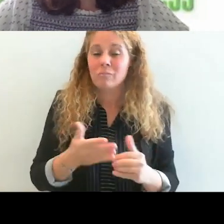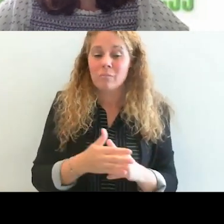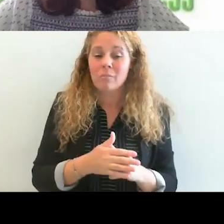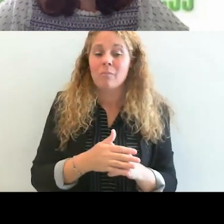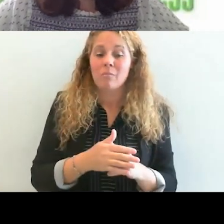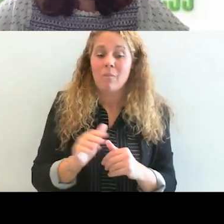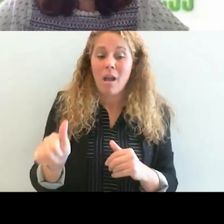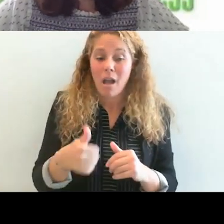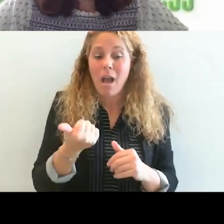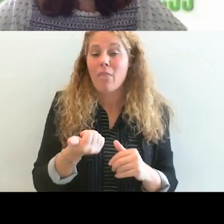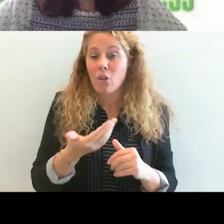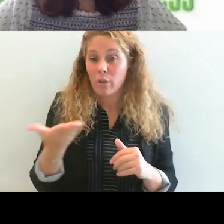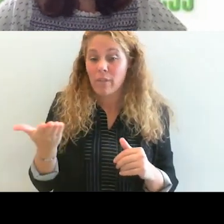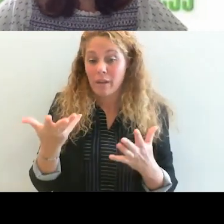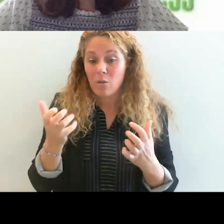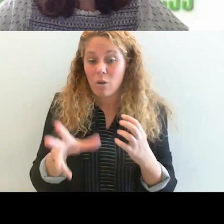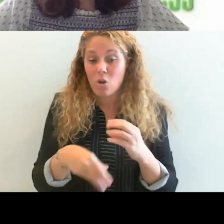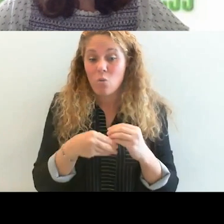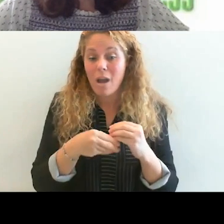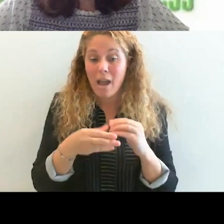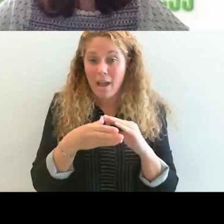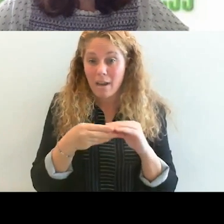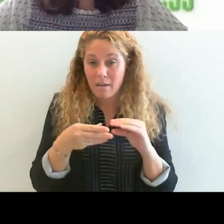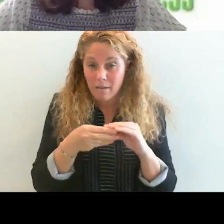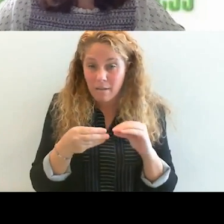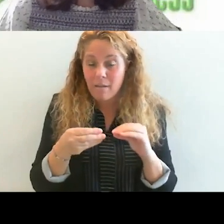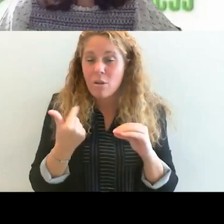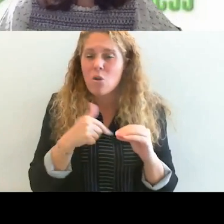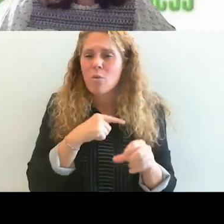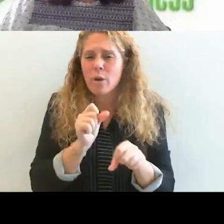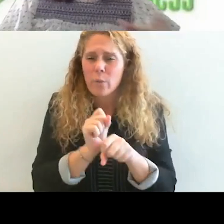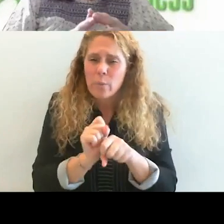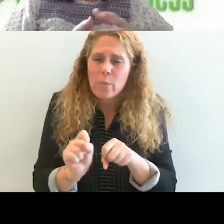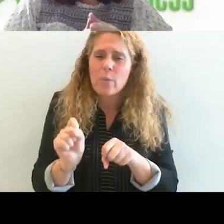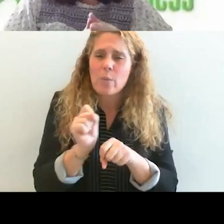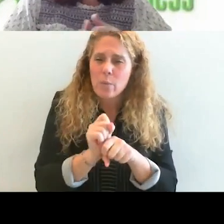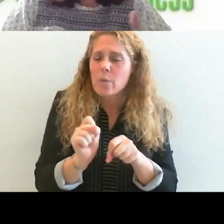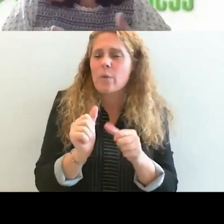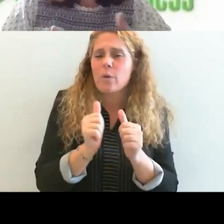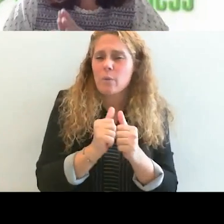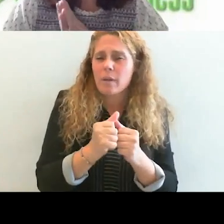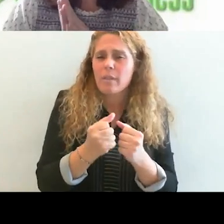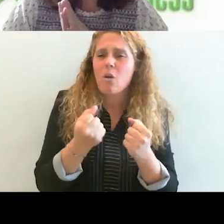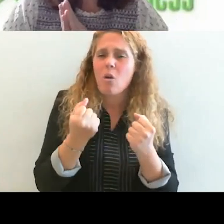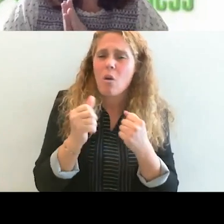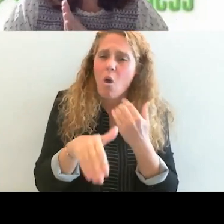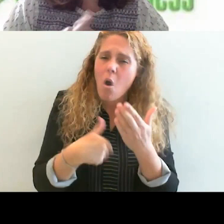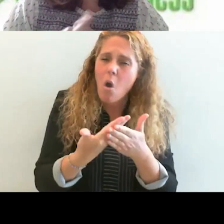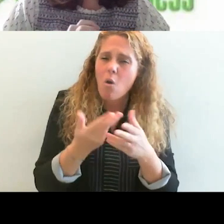ANOTHER THING THAT I WILL SAY IS THAT WE ARE WORKING CLOSELY WITH ALL OF THE PARTNERS THAT ANNIE MENTIONED.